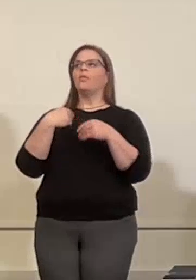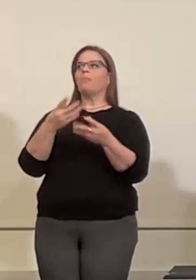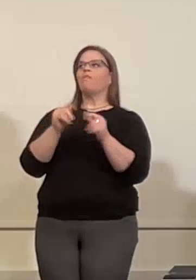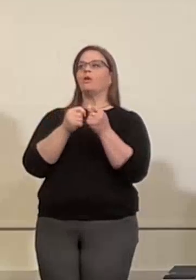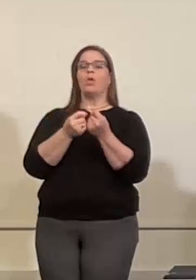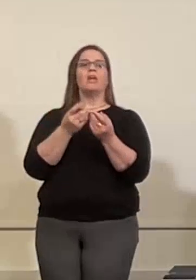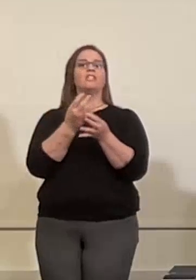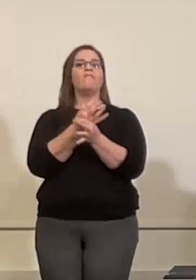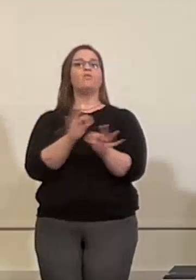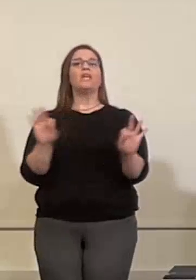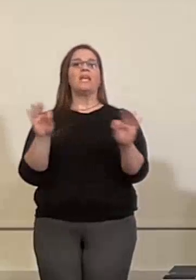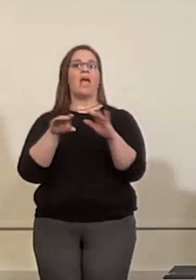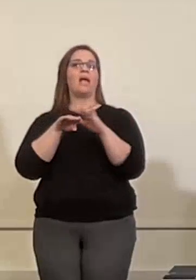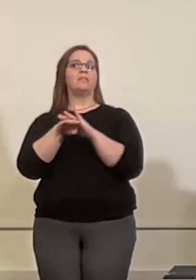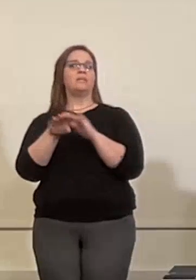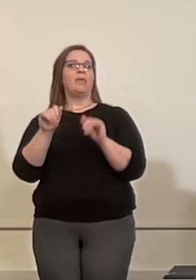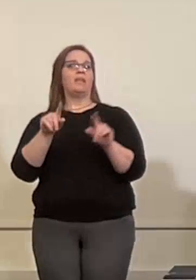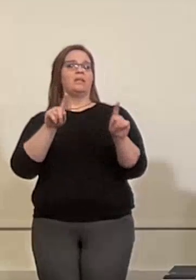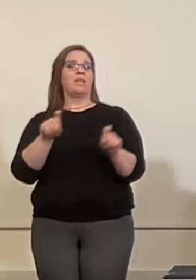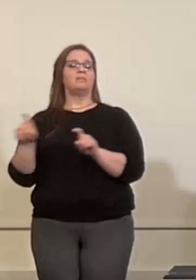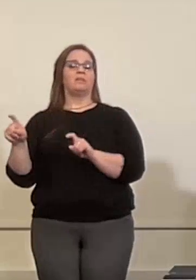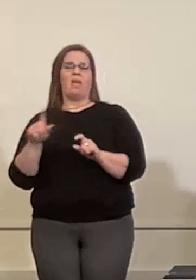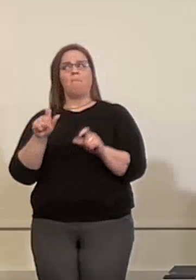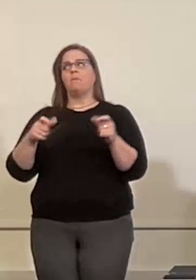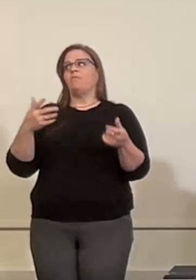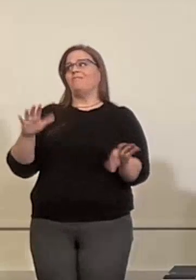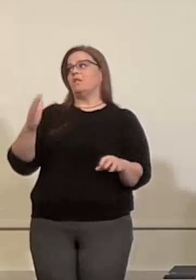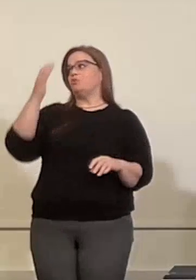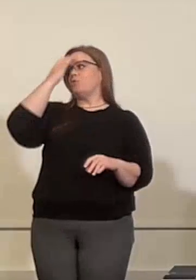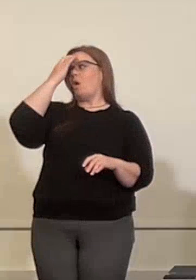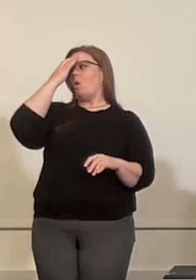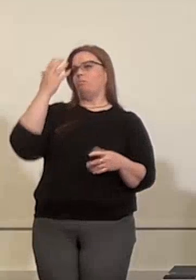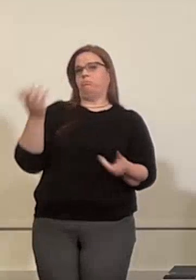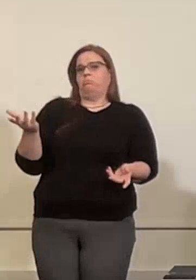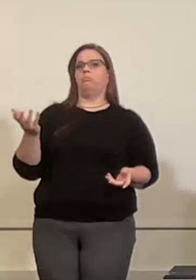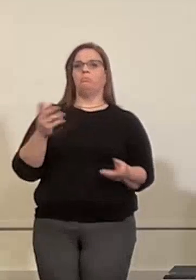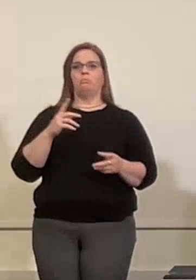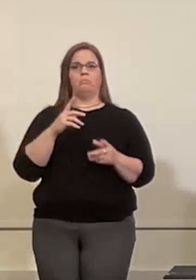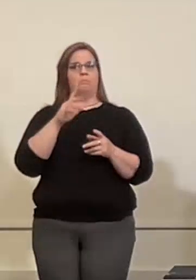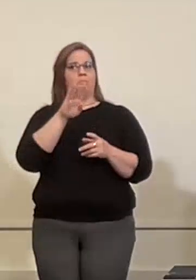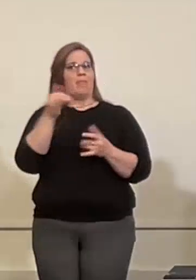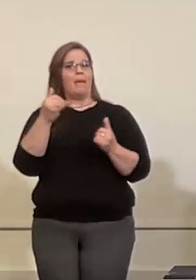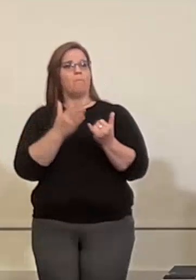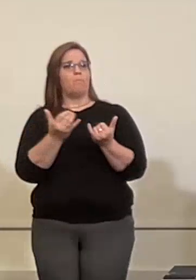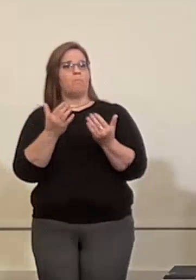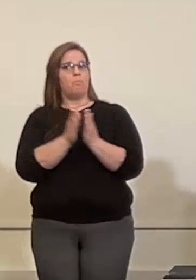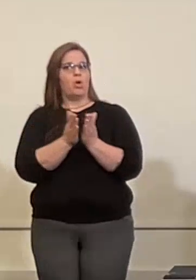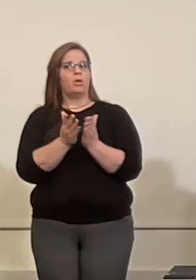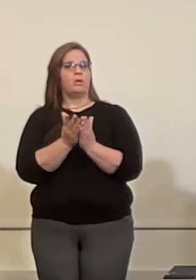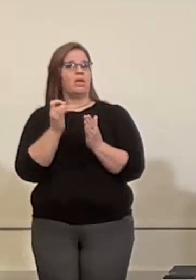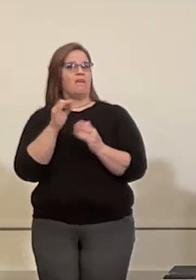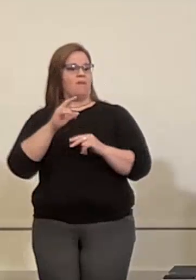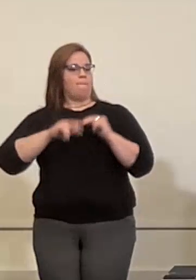We provide that as a shared service and people just know that there's a playbook. When I build a new feature, I'm going to ask for accessibility testing.